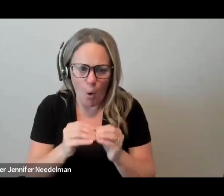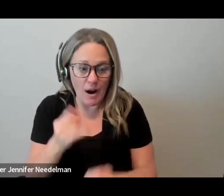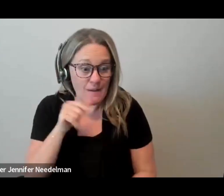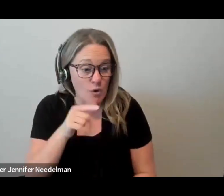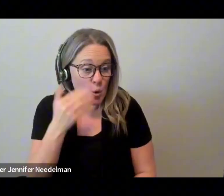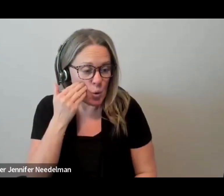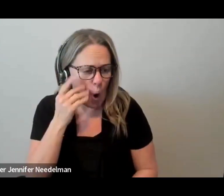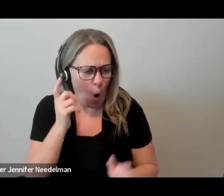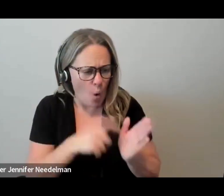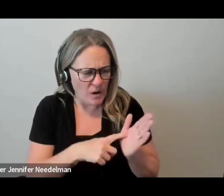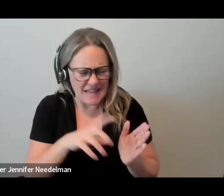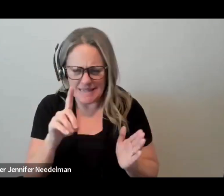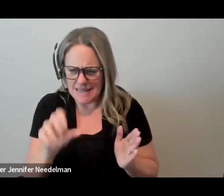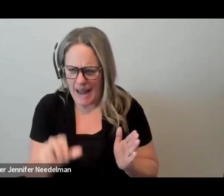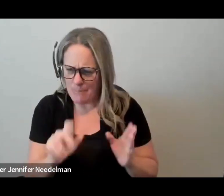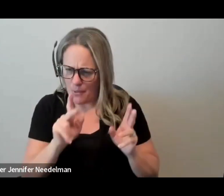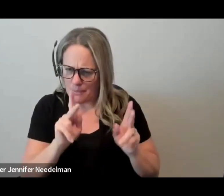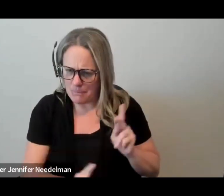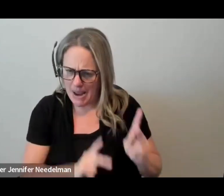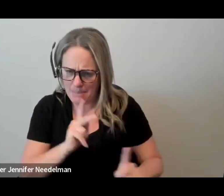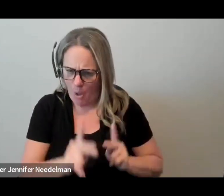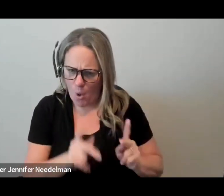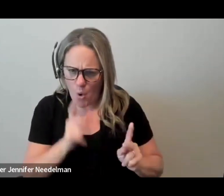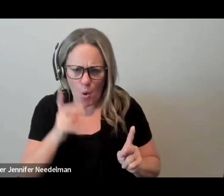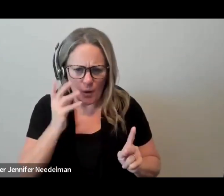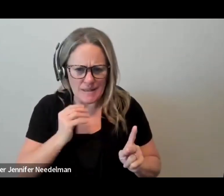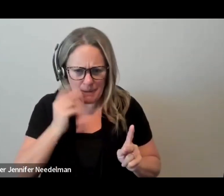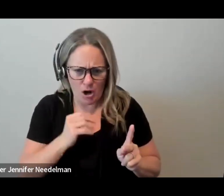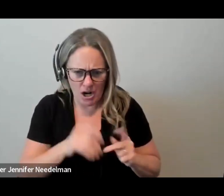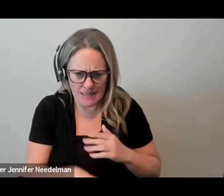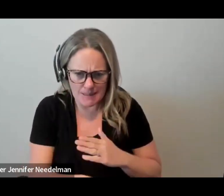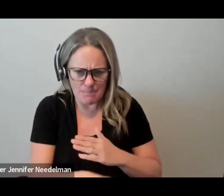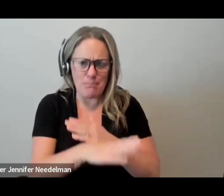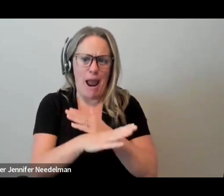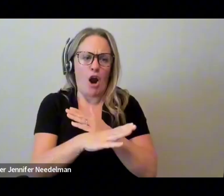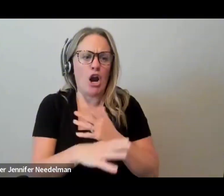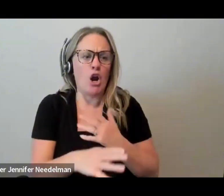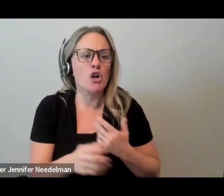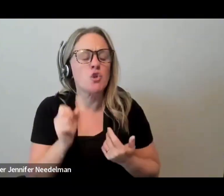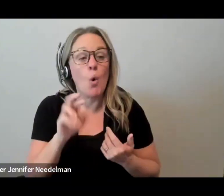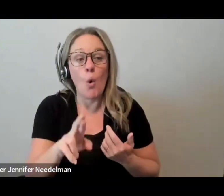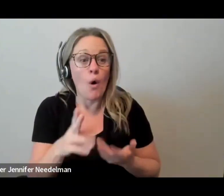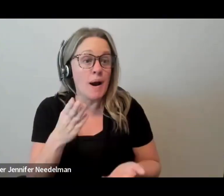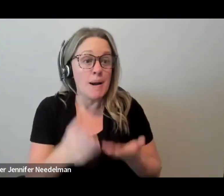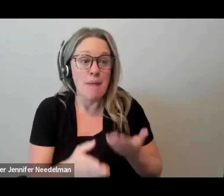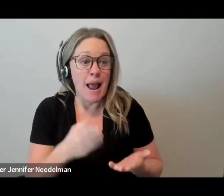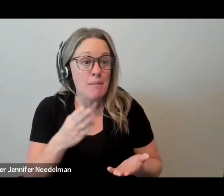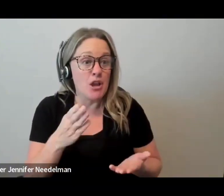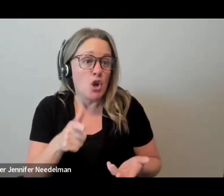who experience barriers or you yourself experience barriers, or maybe you're just bursting with empathy.